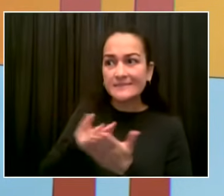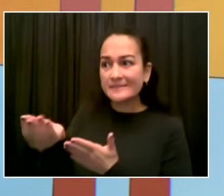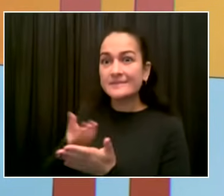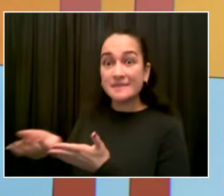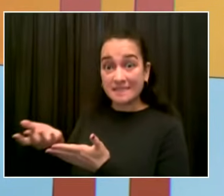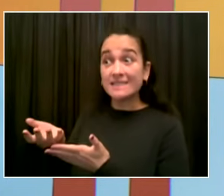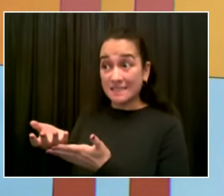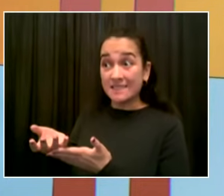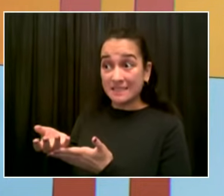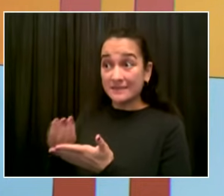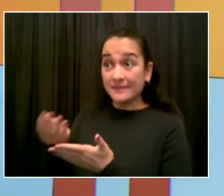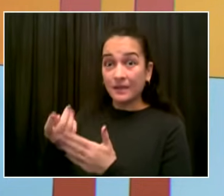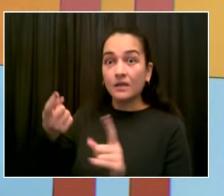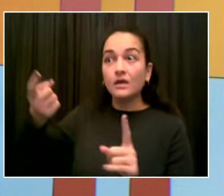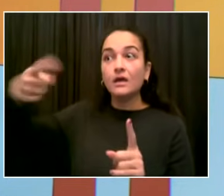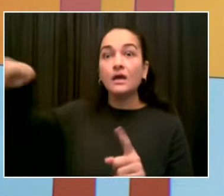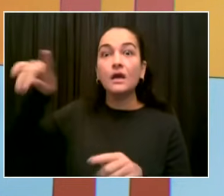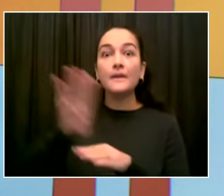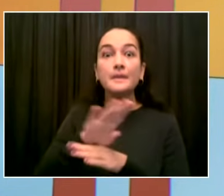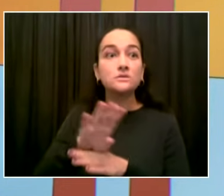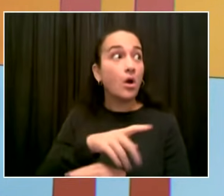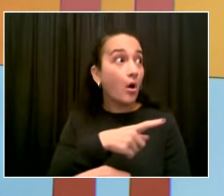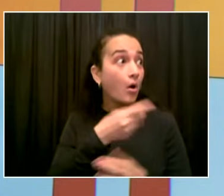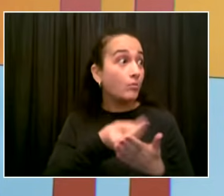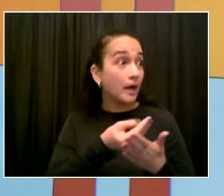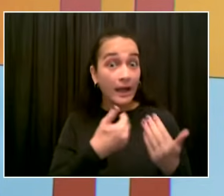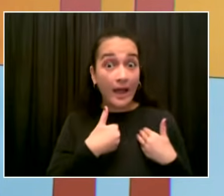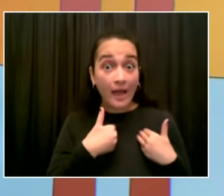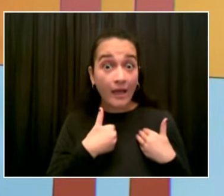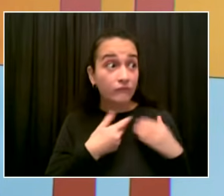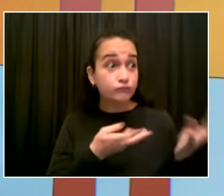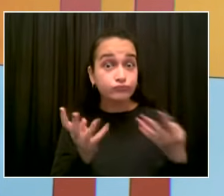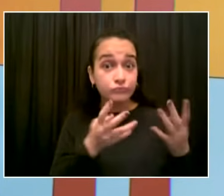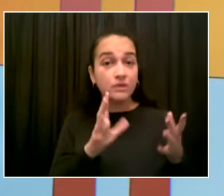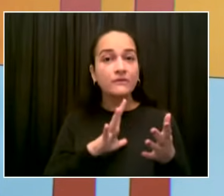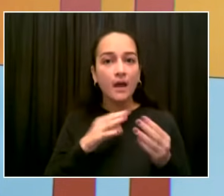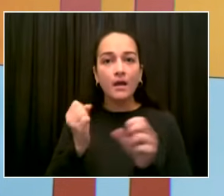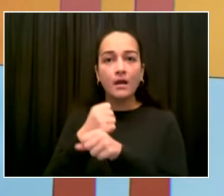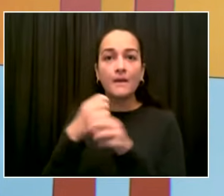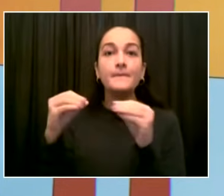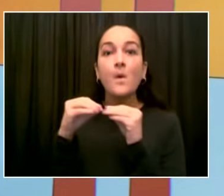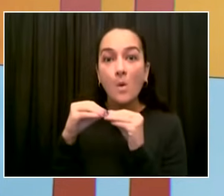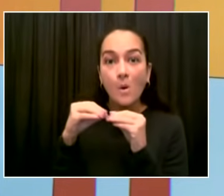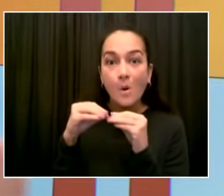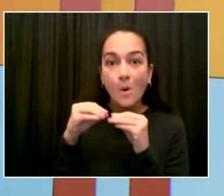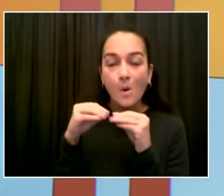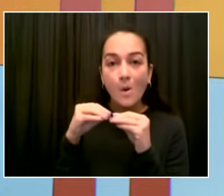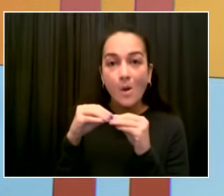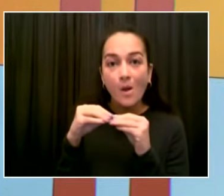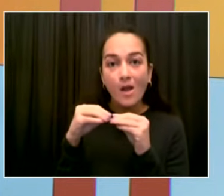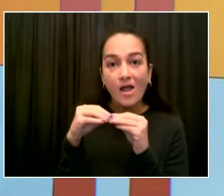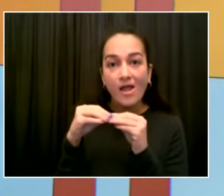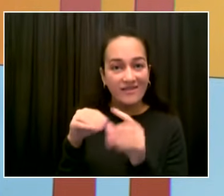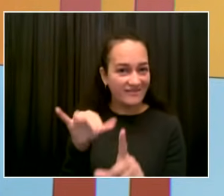LOWERING PRICE S. SO THE WAY THE FUTURE, YOU KNOW, REALLY, REALLY PUTS THE DAPEL TO THE METAL SORT TO SPEAK AND MEOV